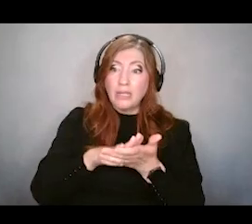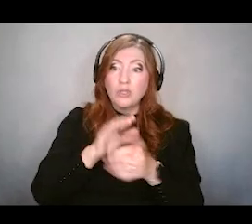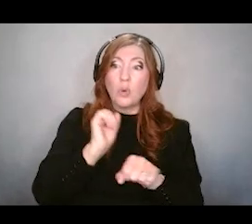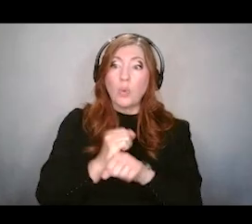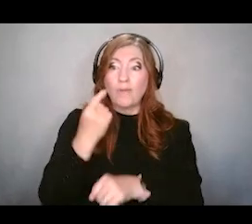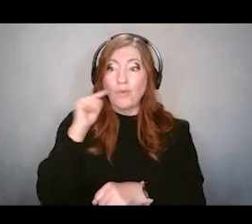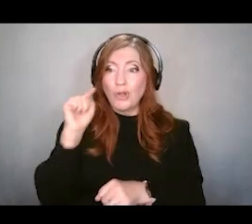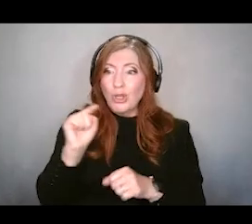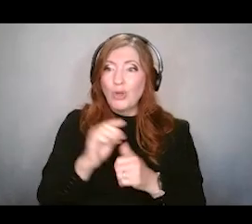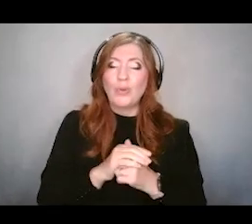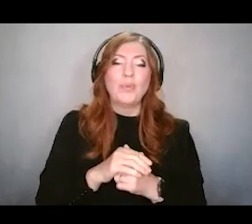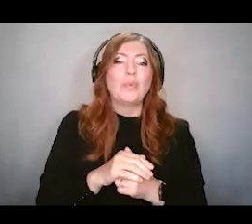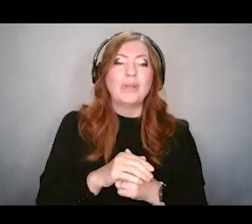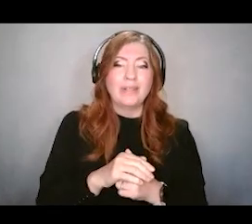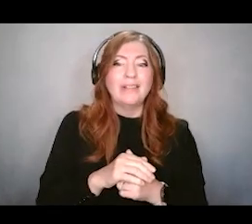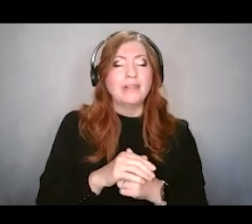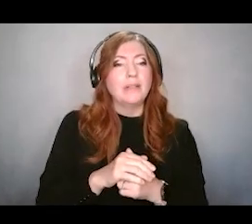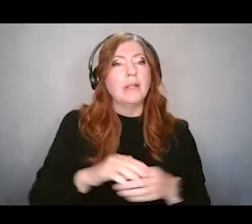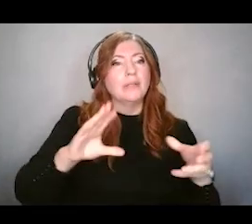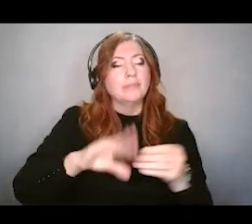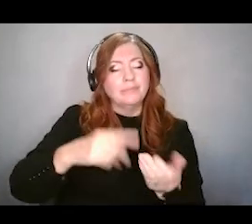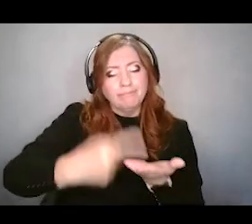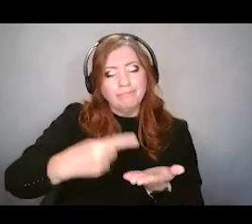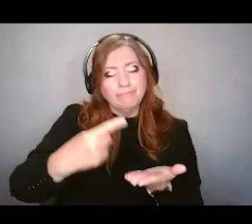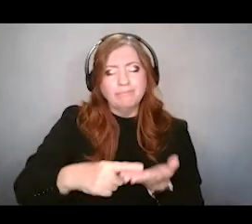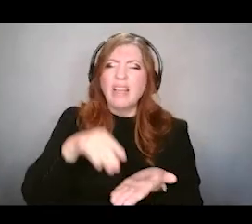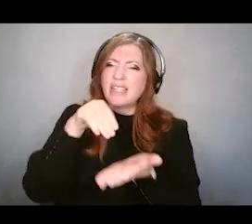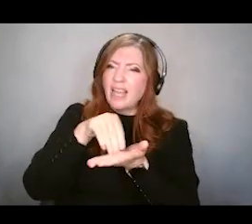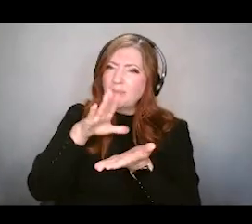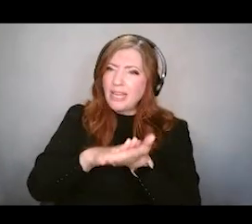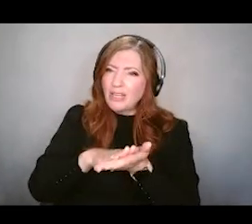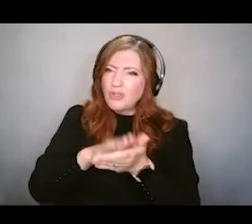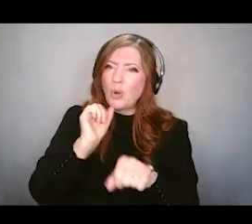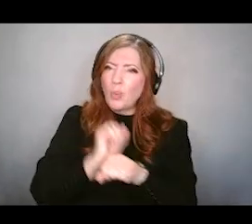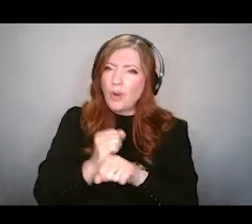Let’s talk about how you can make documentation work for you – not just